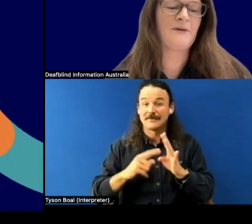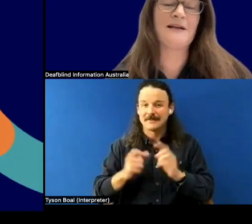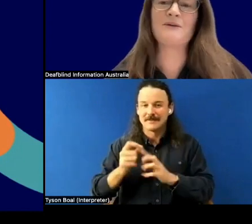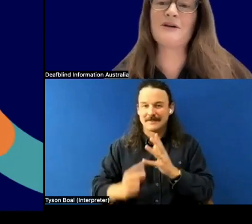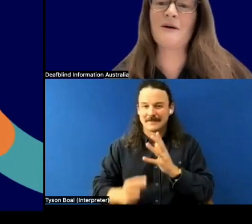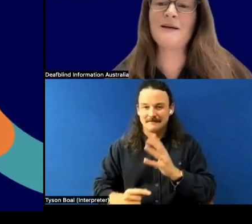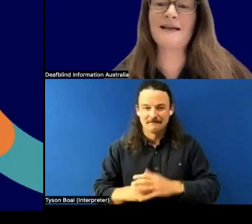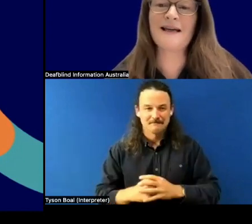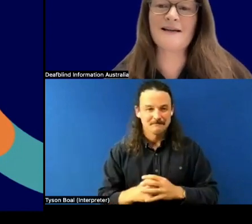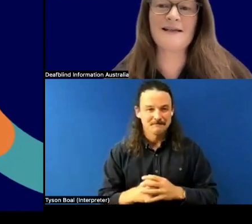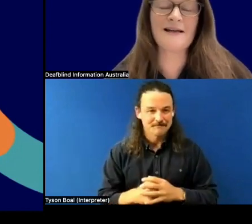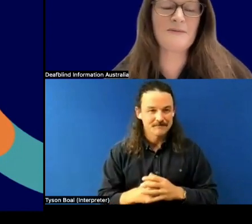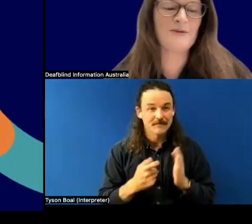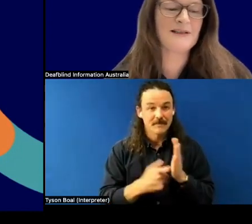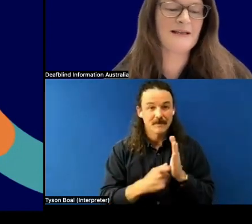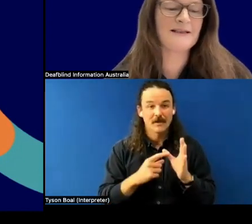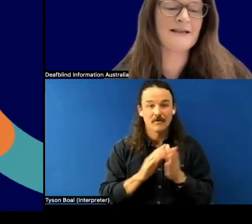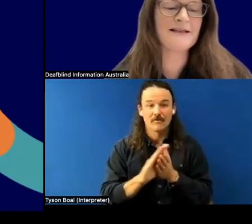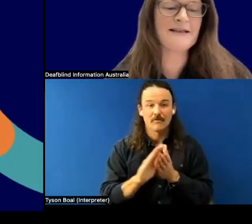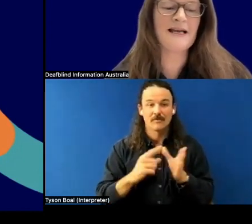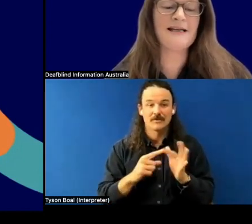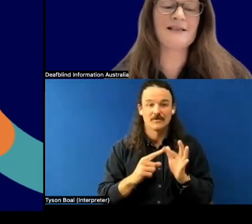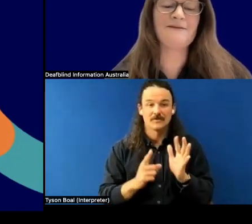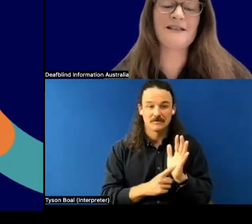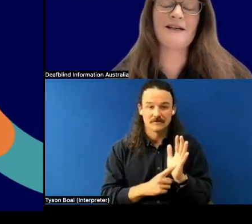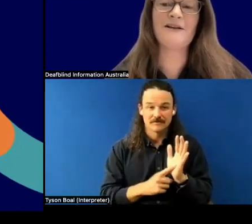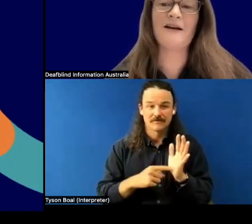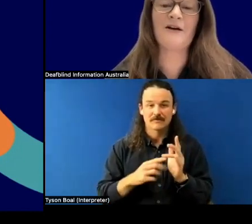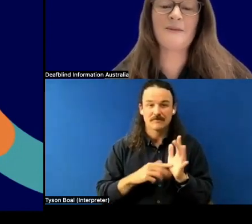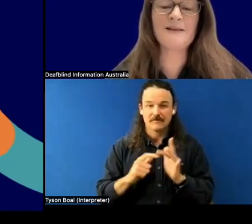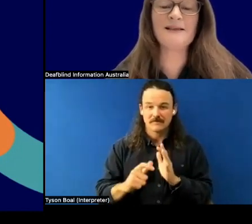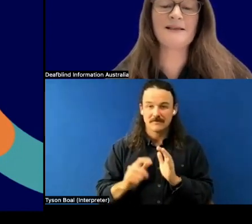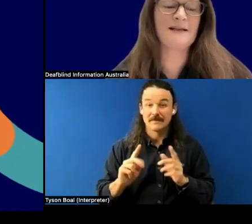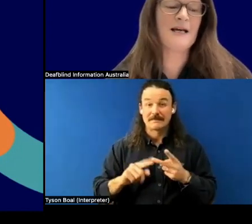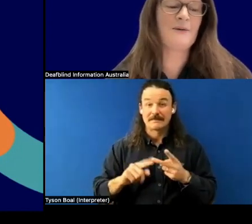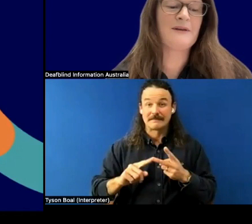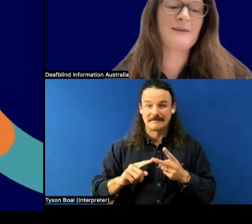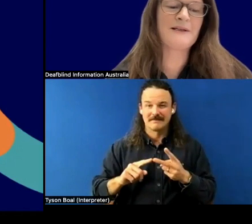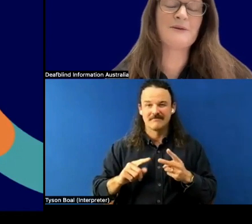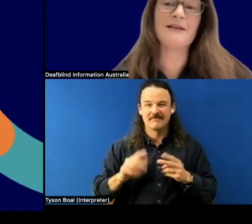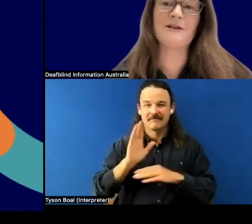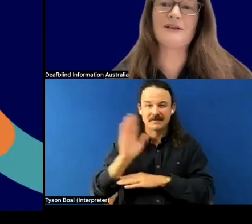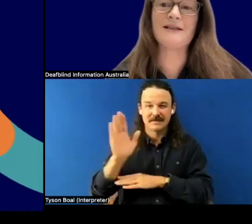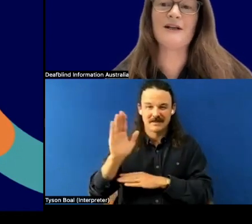Rachael Tomic, our second presenter, is a physiotherapist with a special interest in